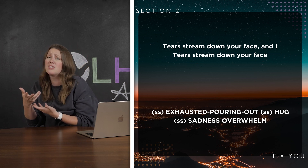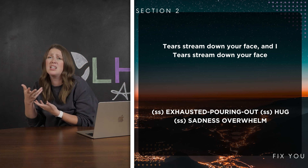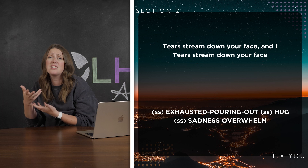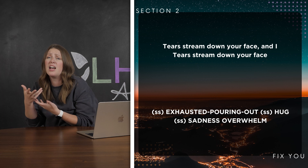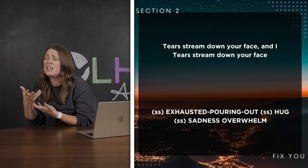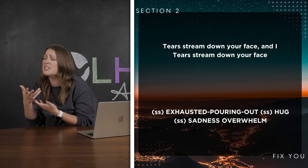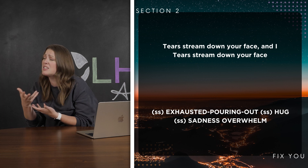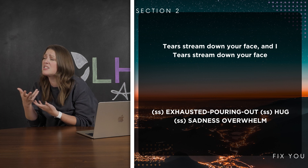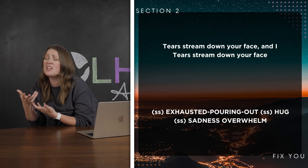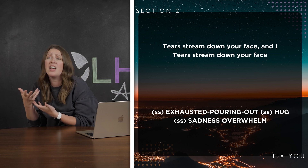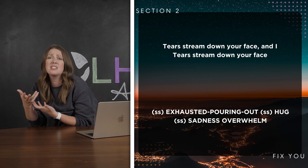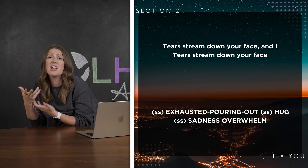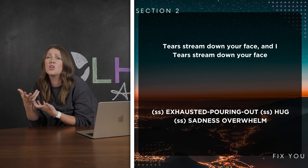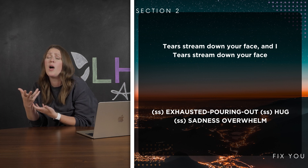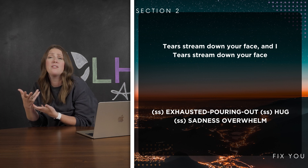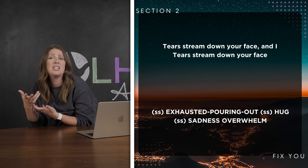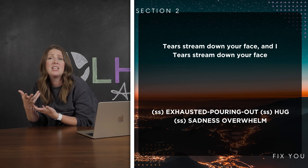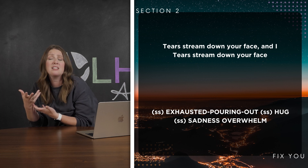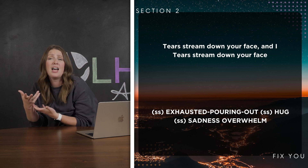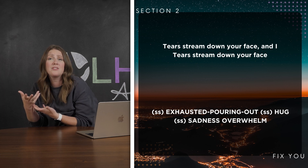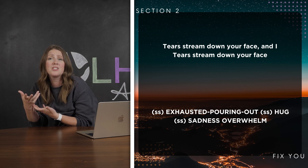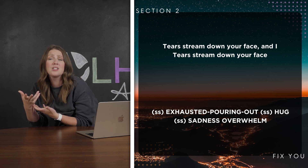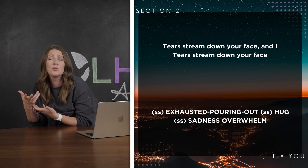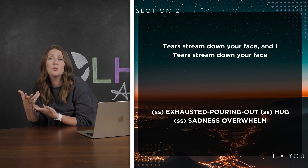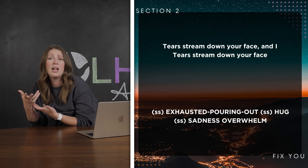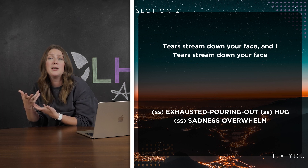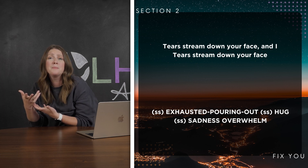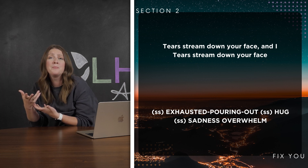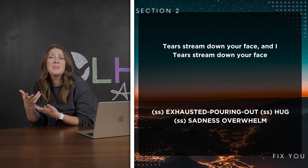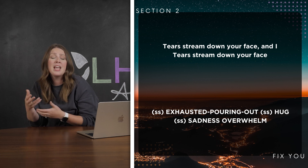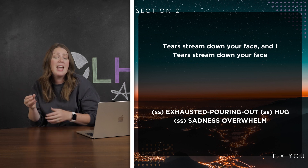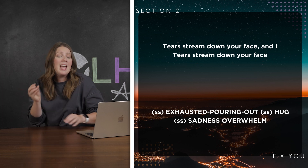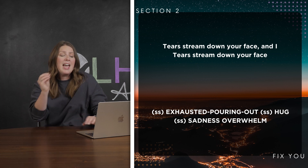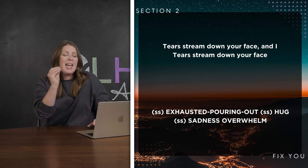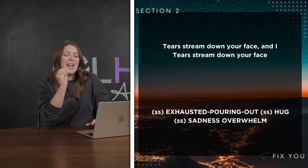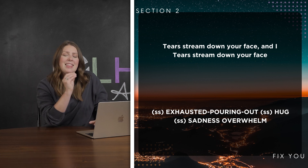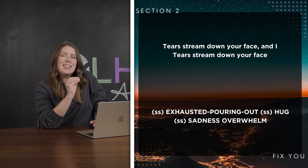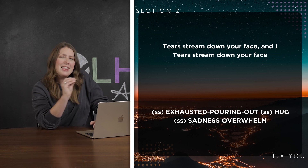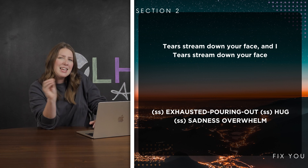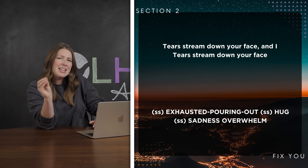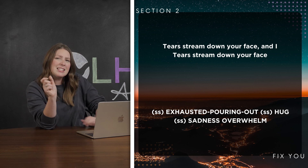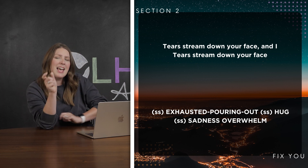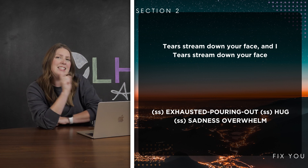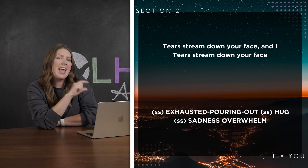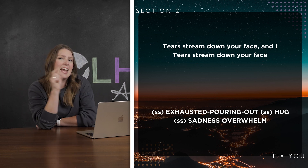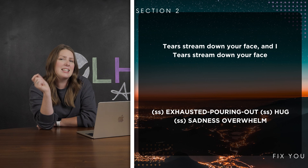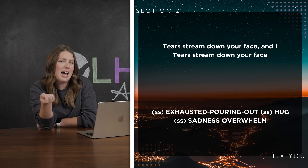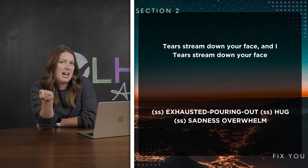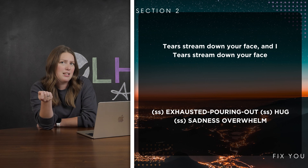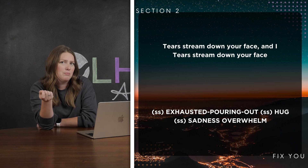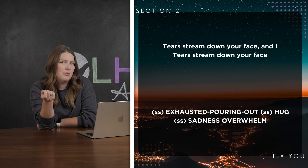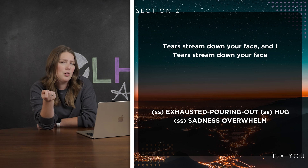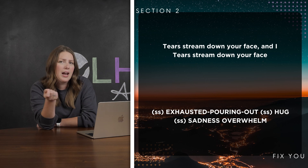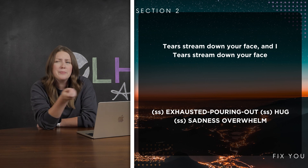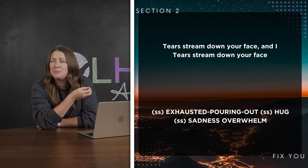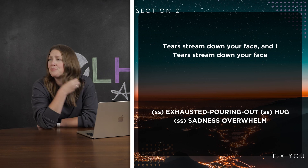It's I this is I don't have anything left. Right. And then it says, and I all right.